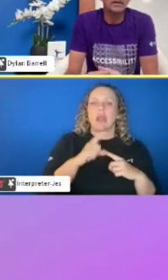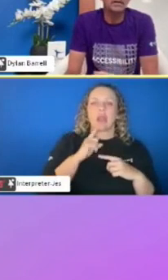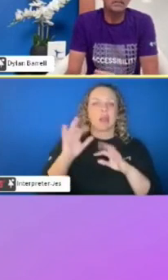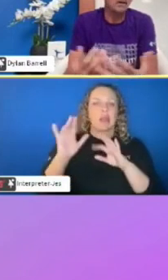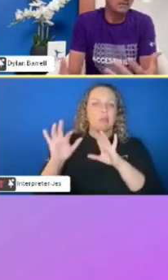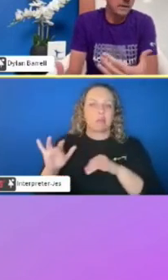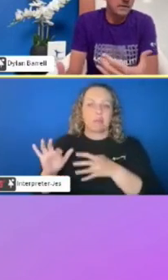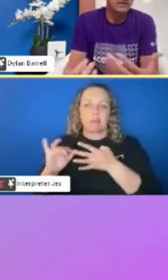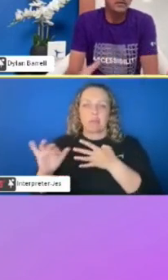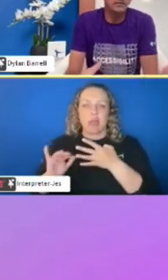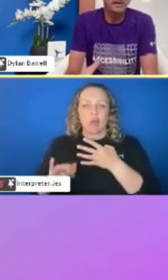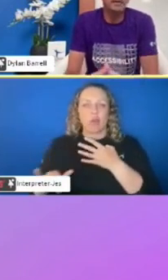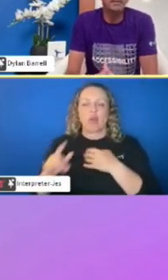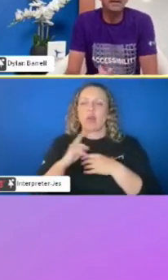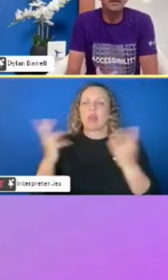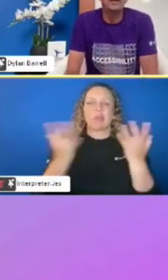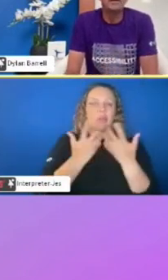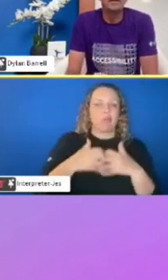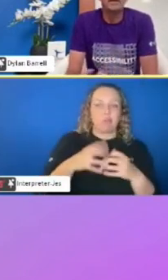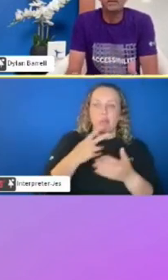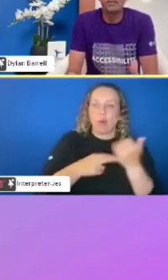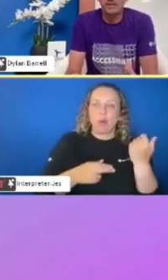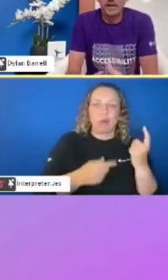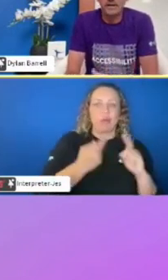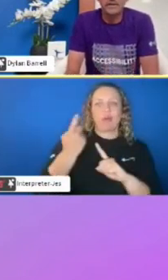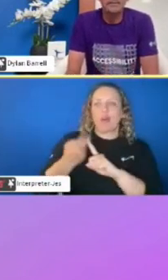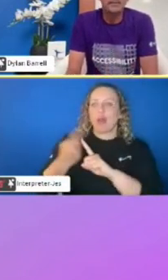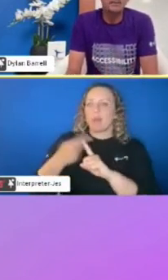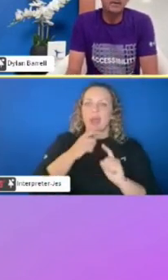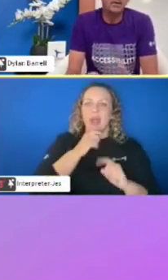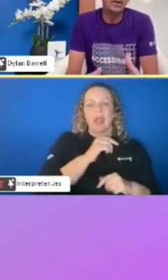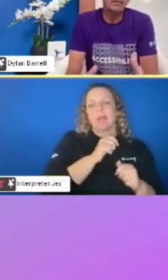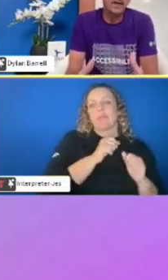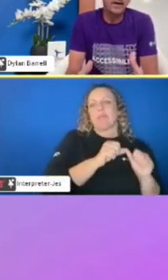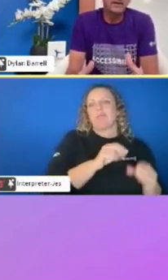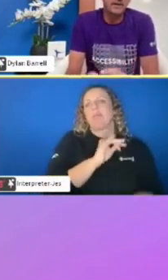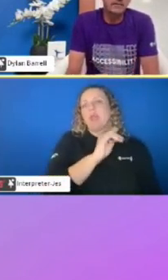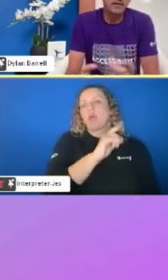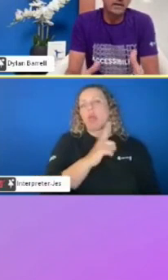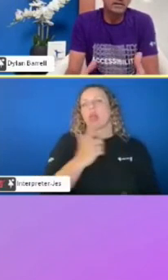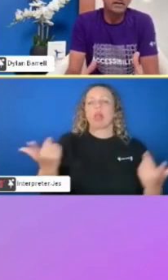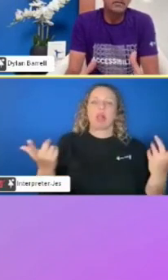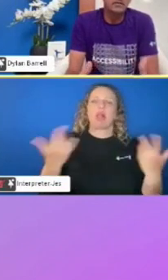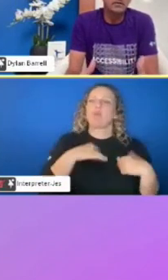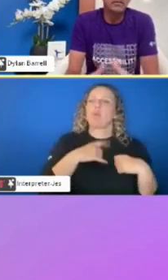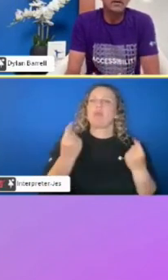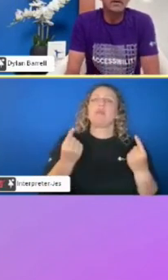it can be a combination of automated and manual, doesn't really matter. But what they've done is they've created these rules